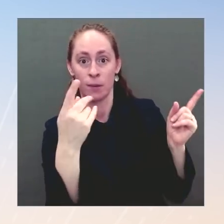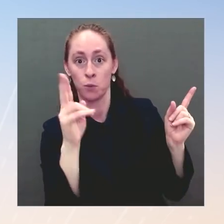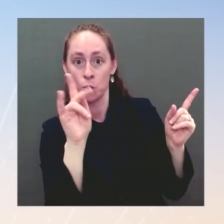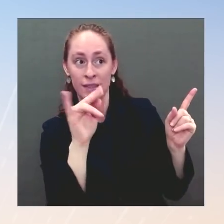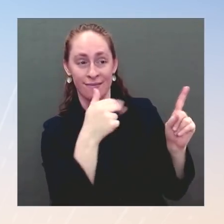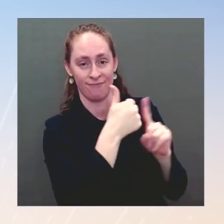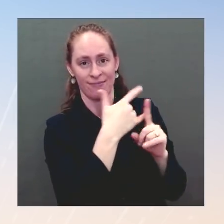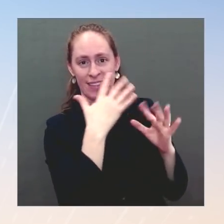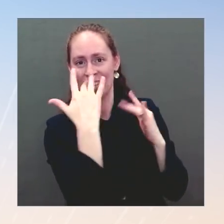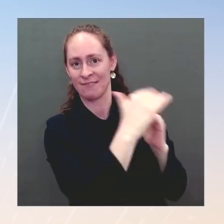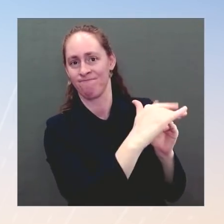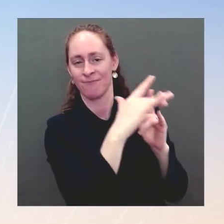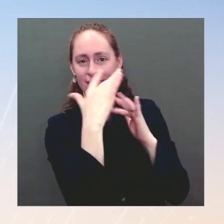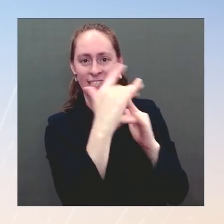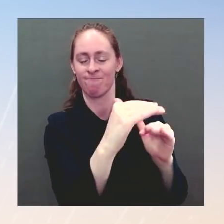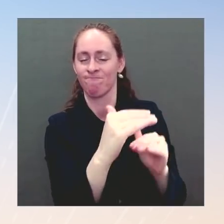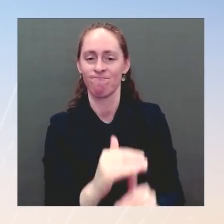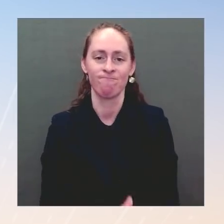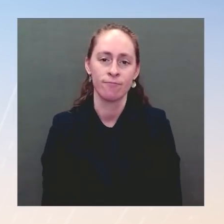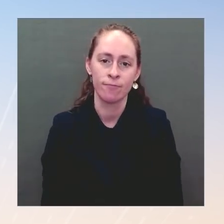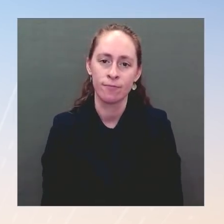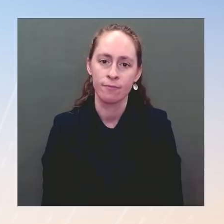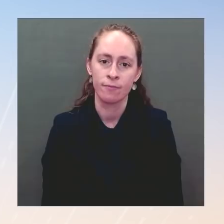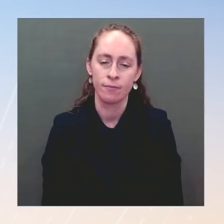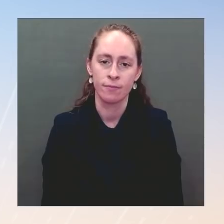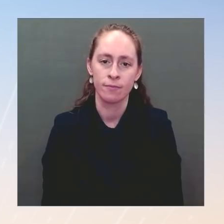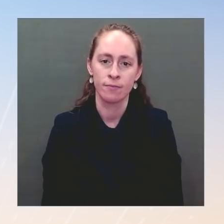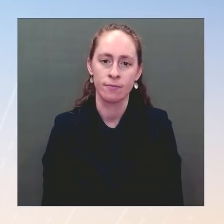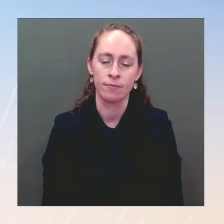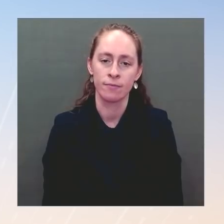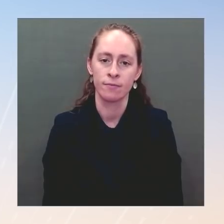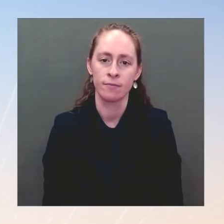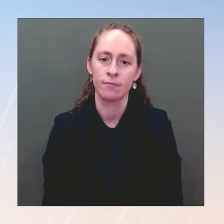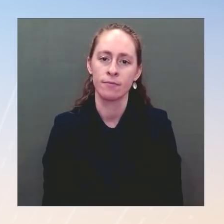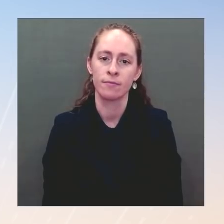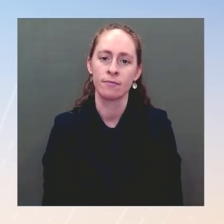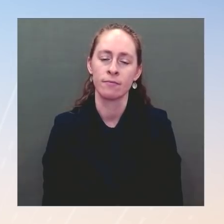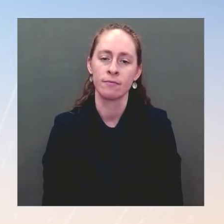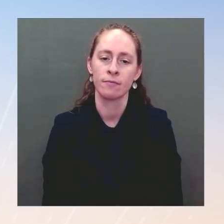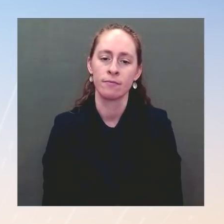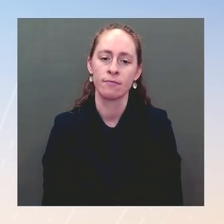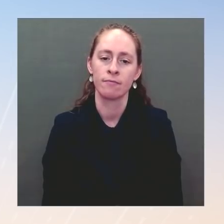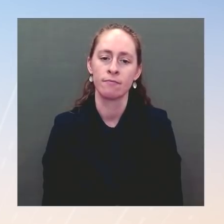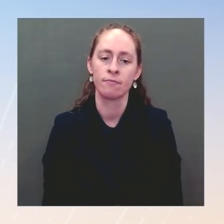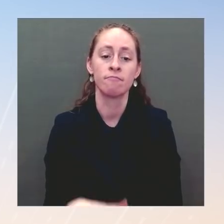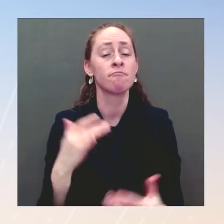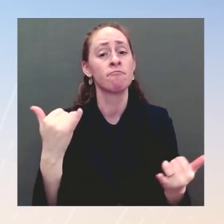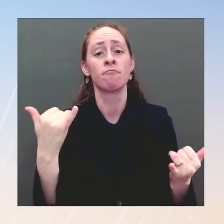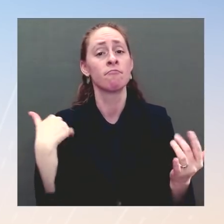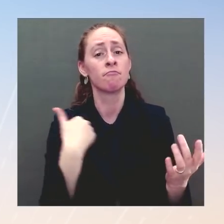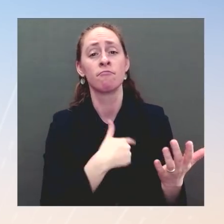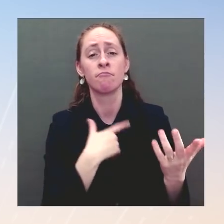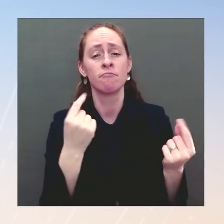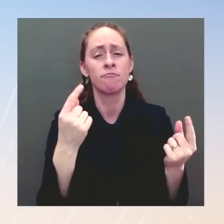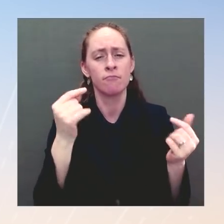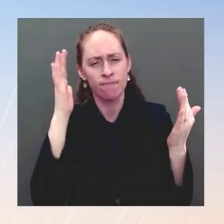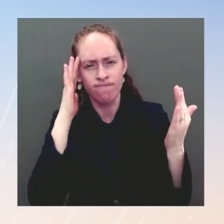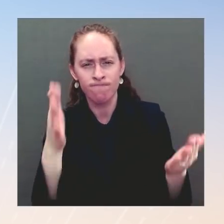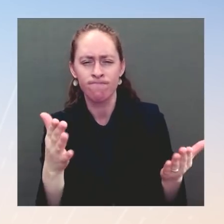And what we're trying to do and focus on is take every step we can, working around the world with our counterparts and partners,